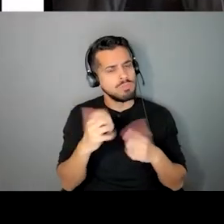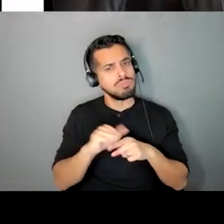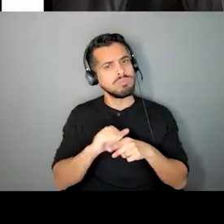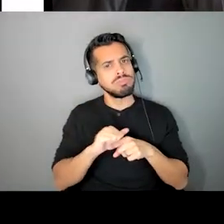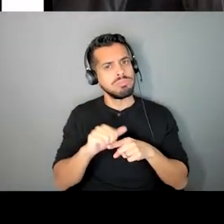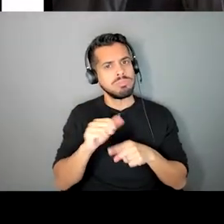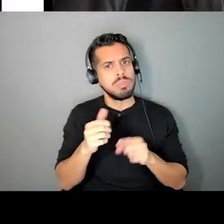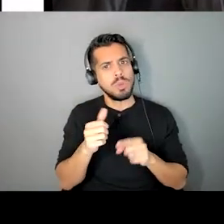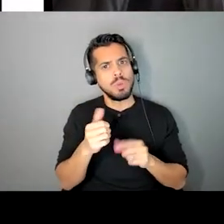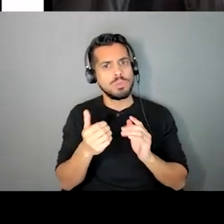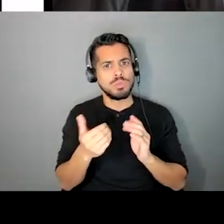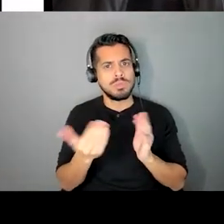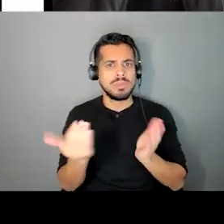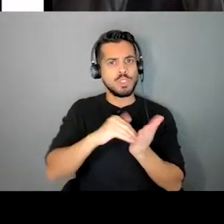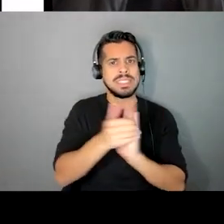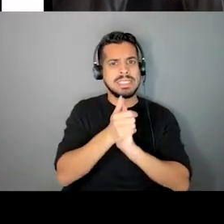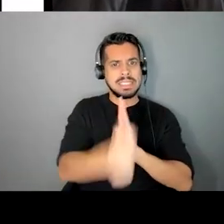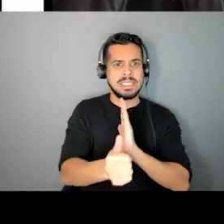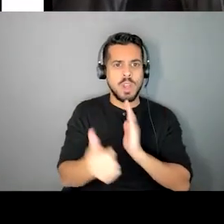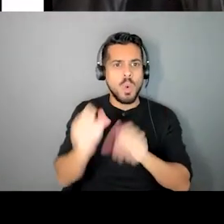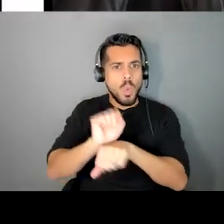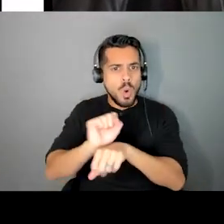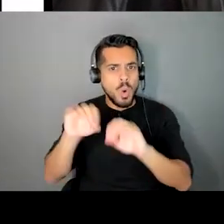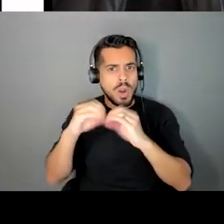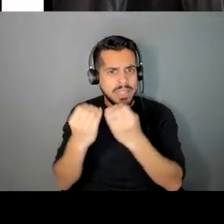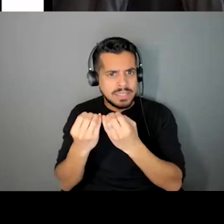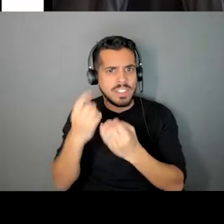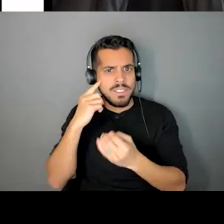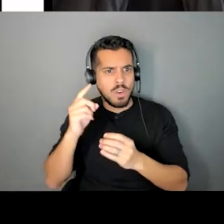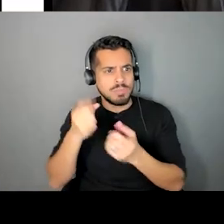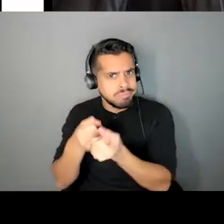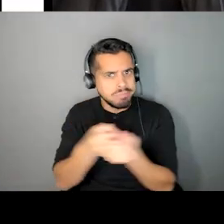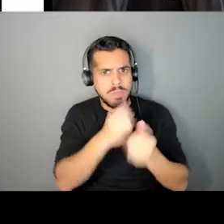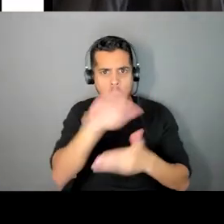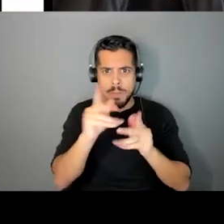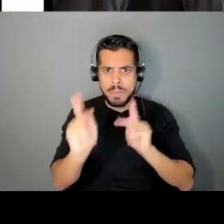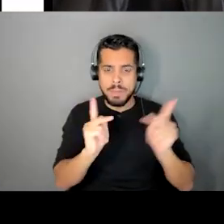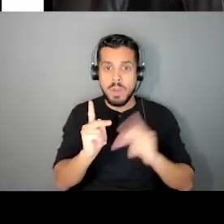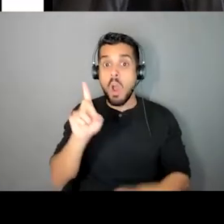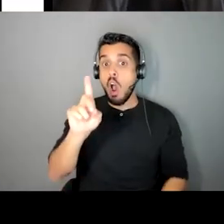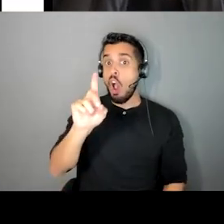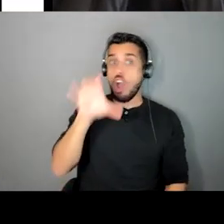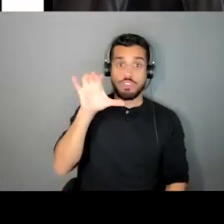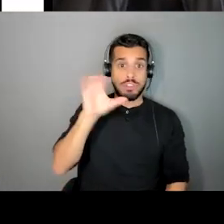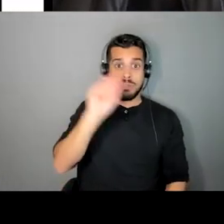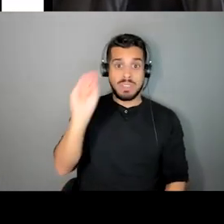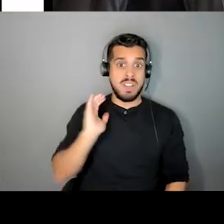we're an organization that's literally by, for, of the people. 100% of our instructors identify with disabilities.